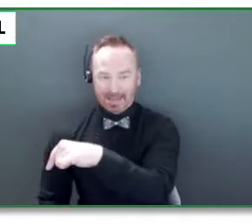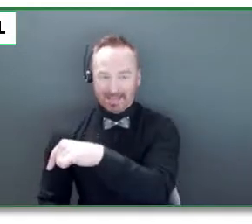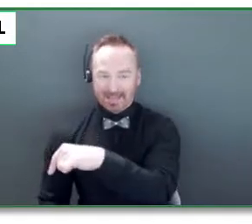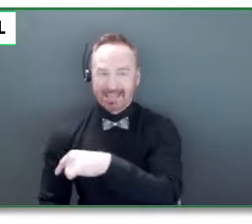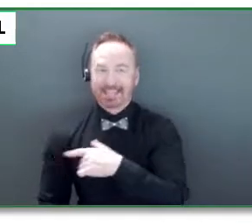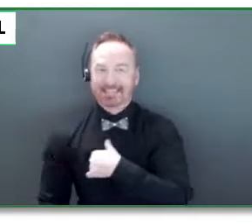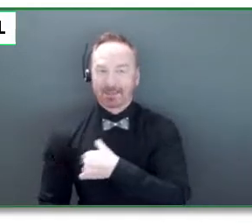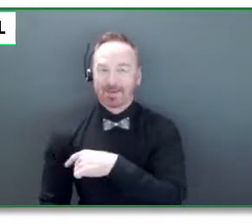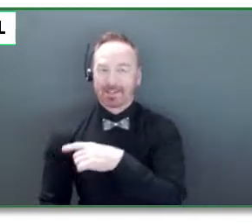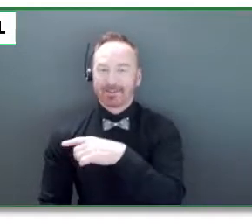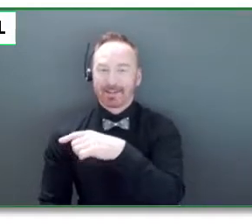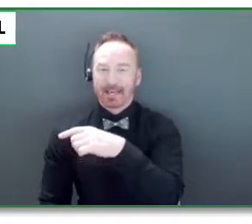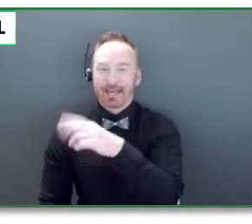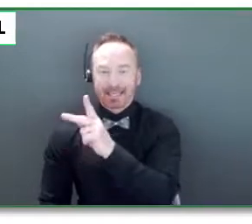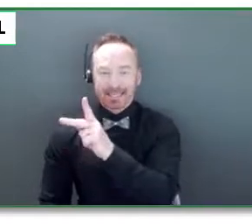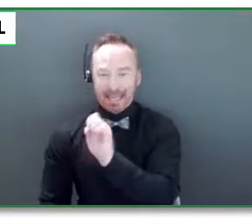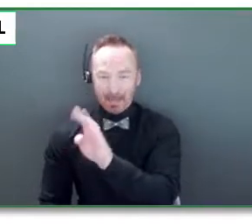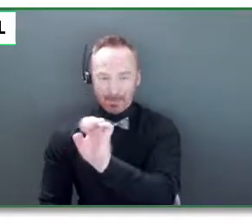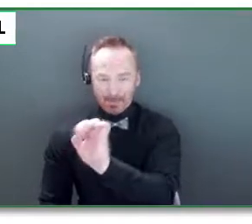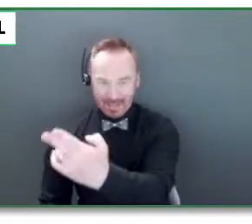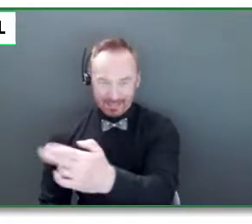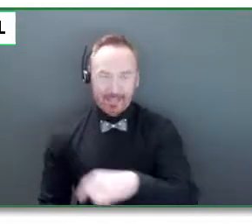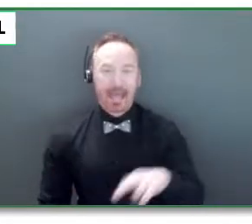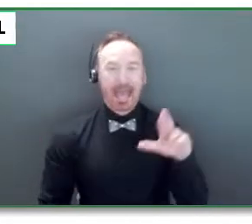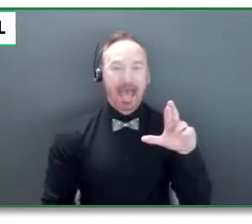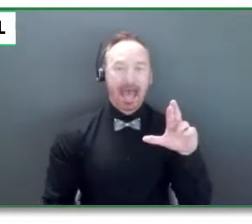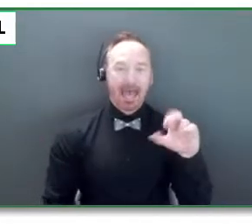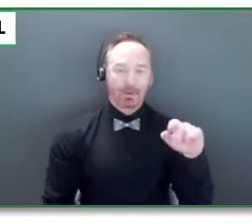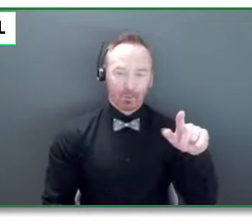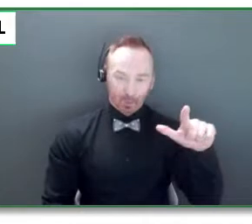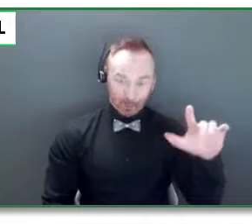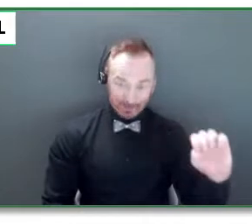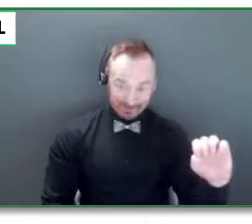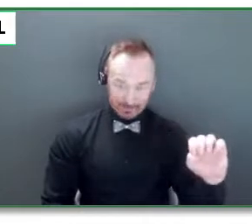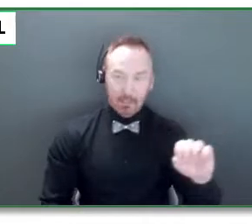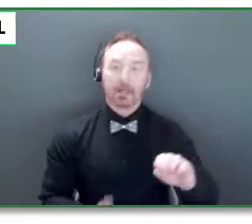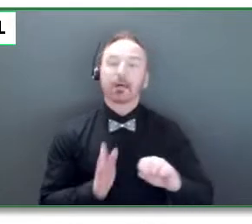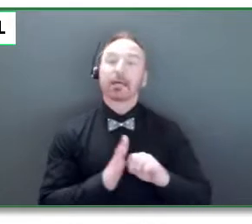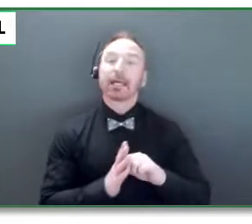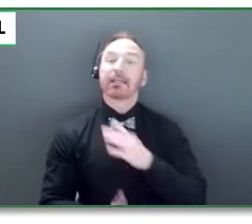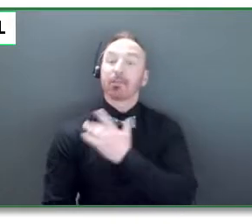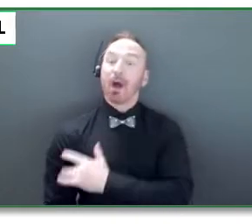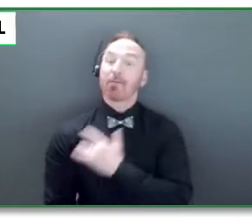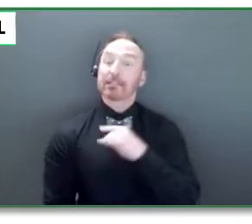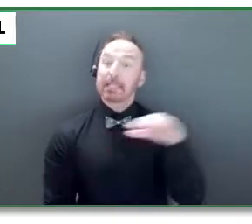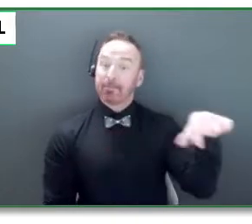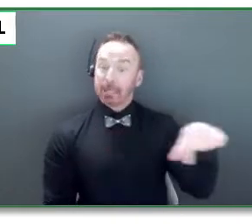support of the ministry of tourism here in the province of Quebec to help us